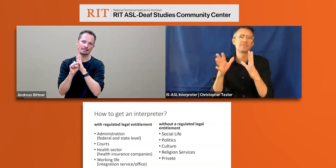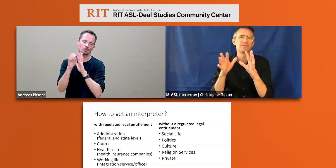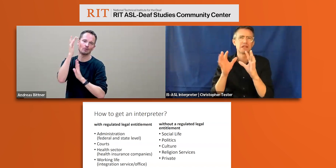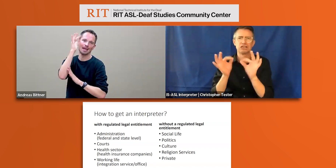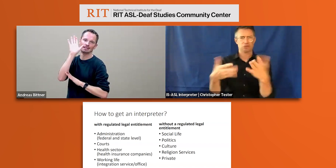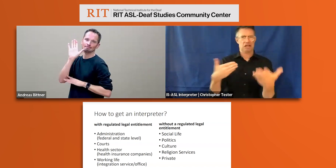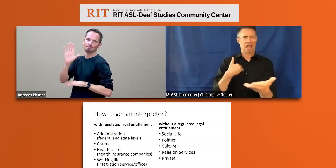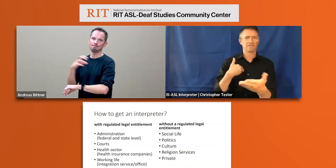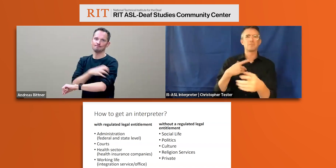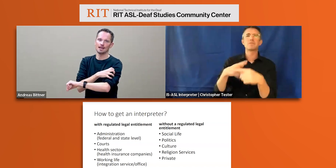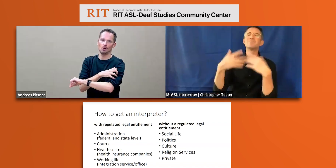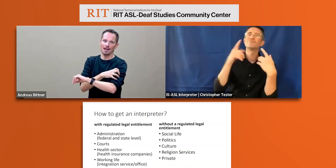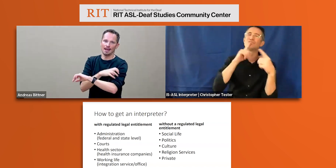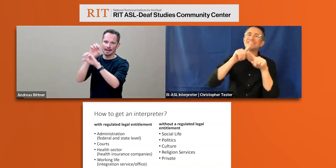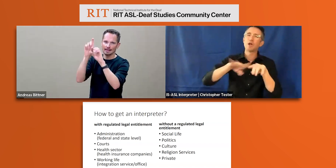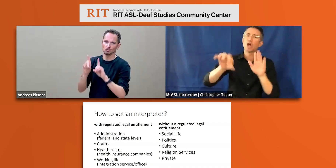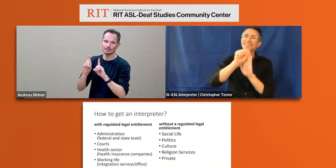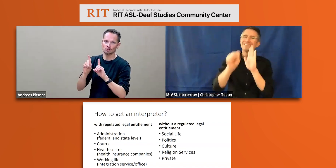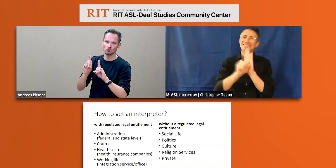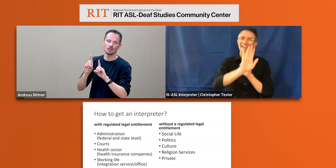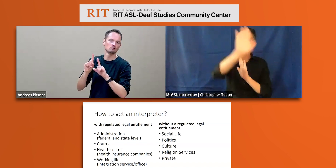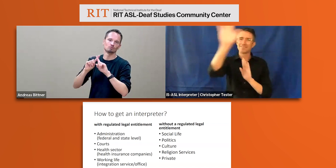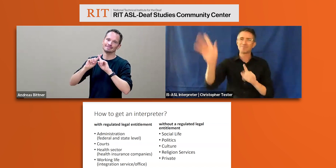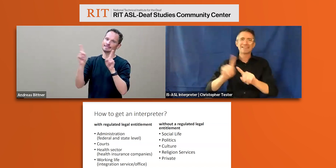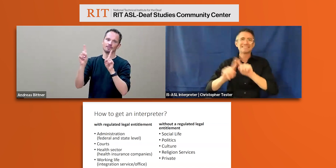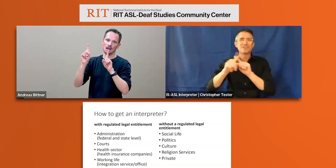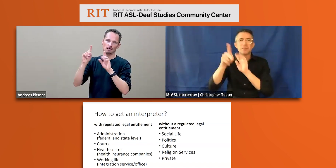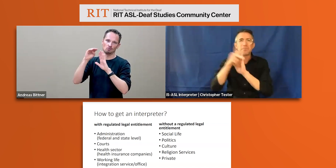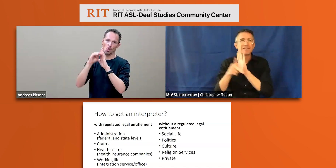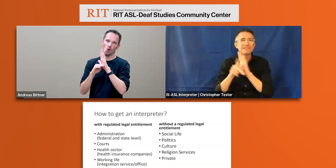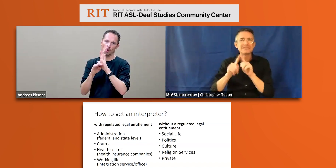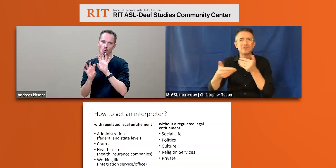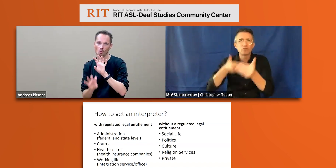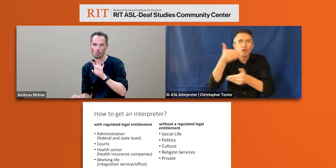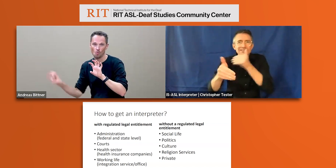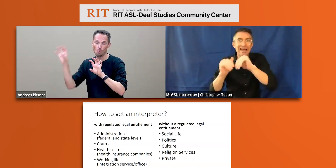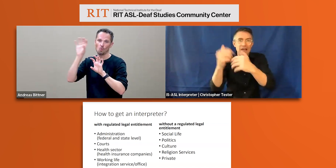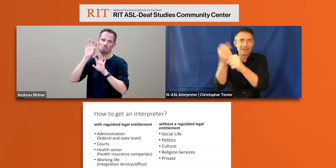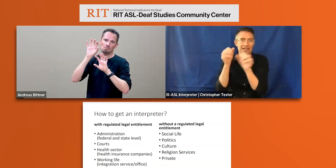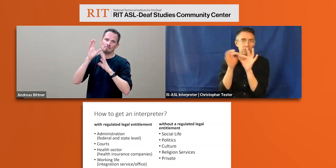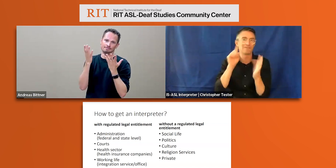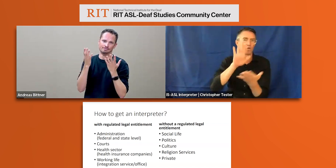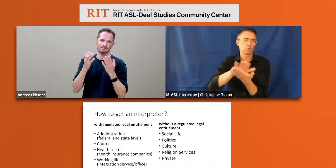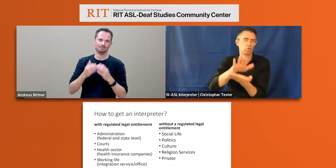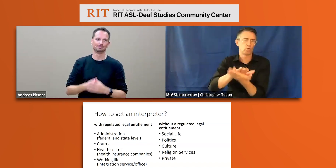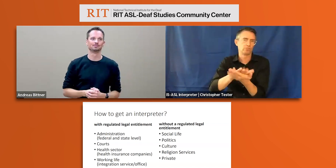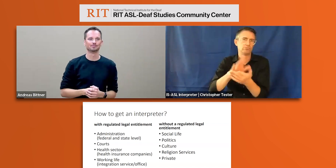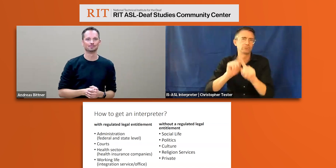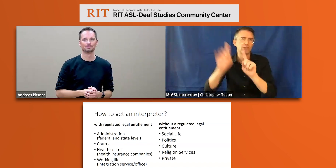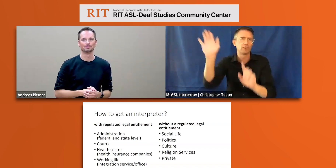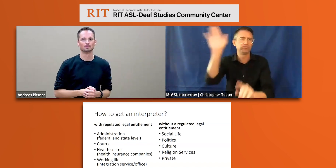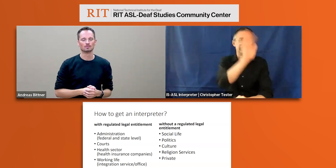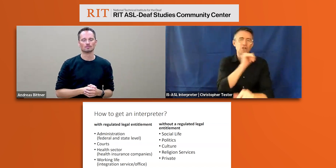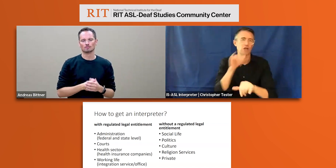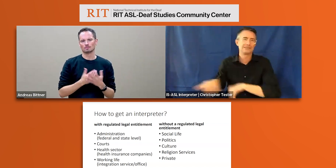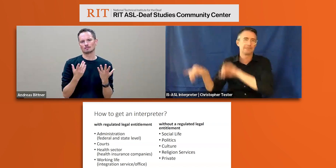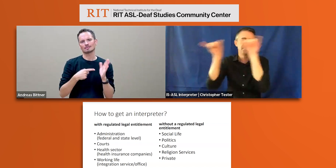Now, in the education system, it really does depend on the state and the policies that